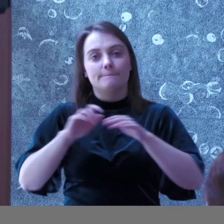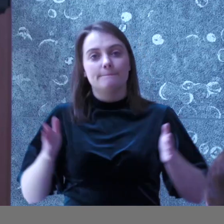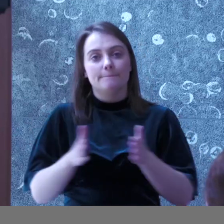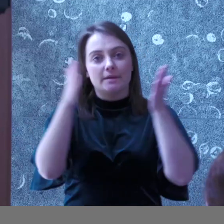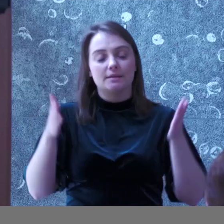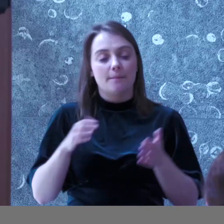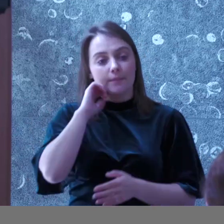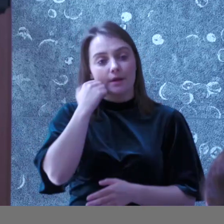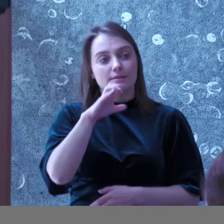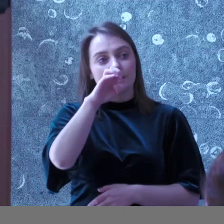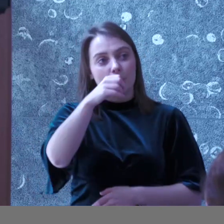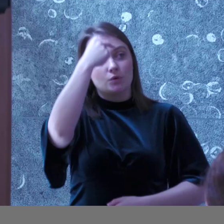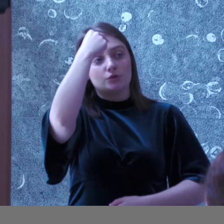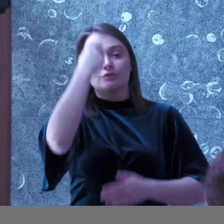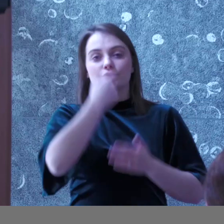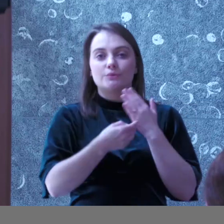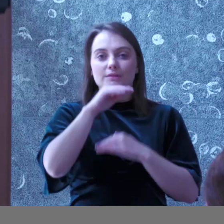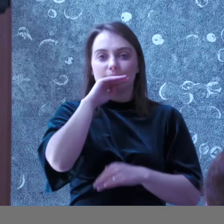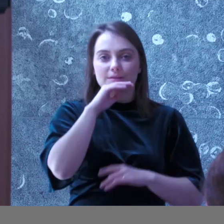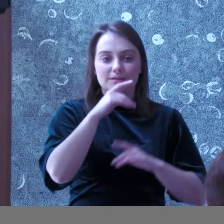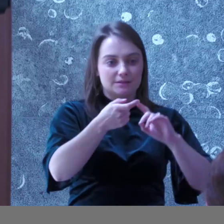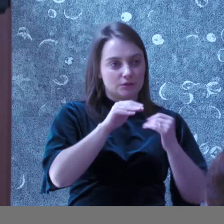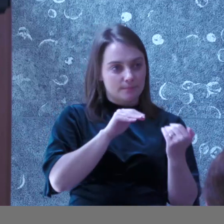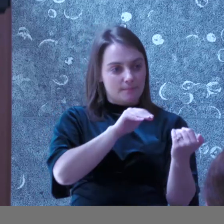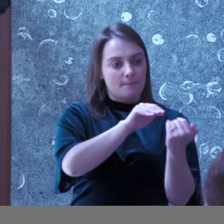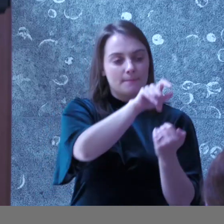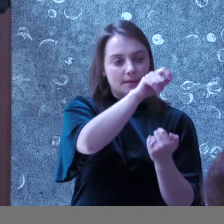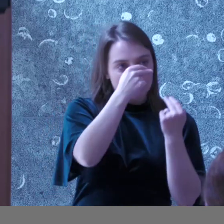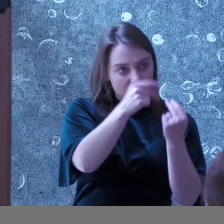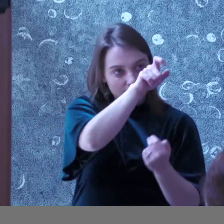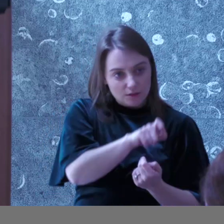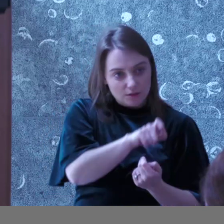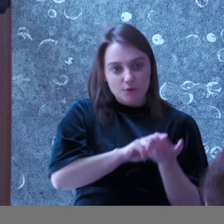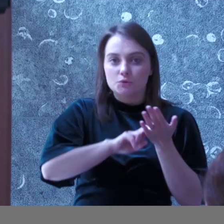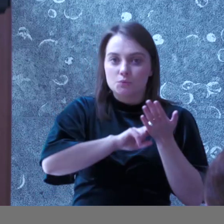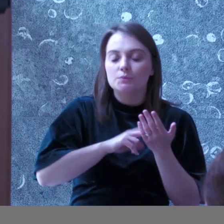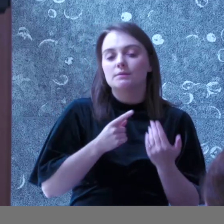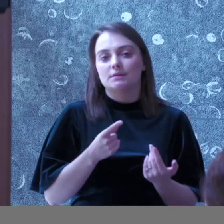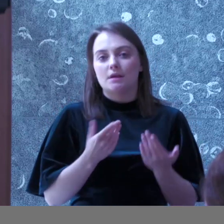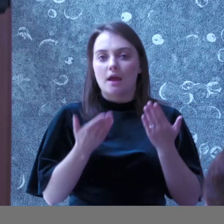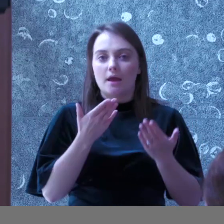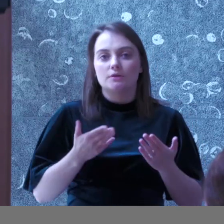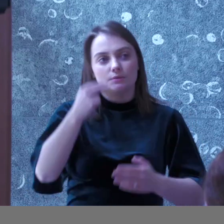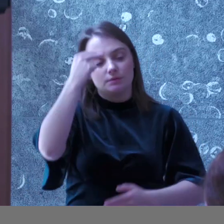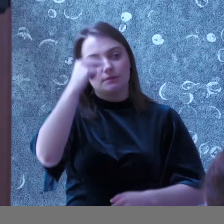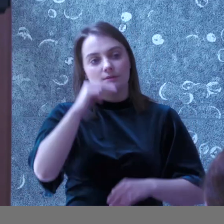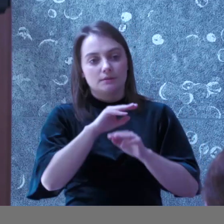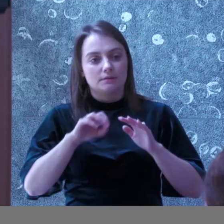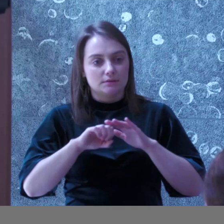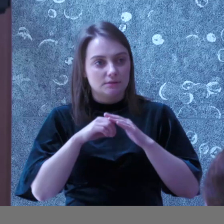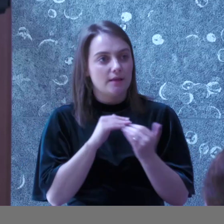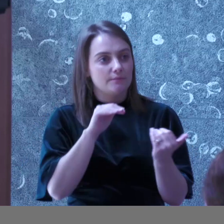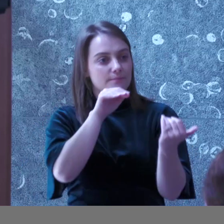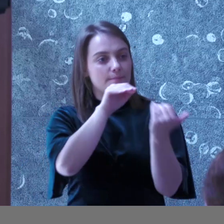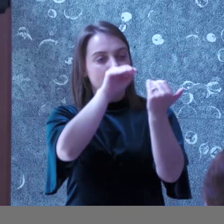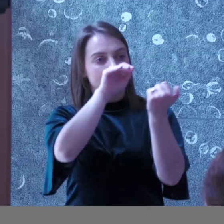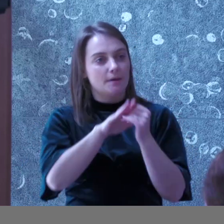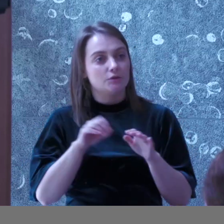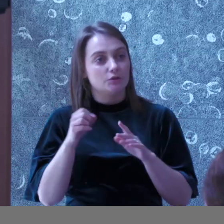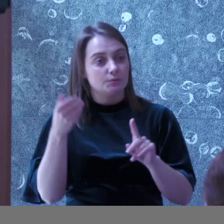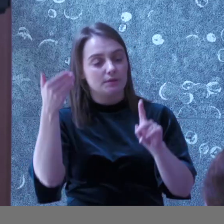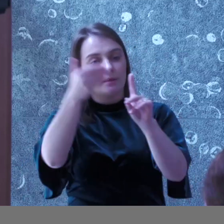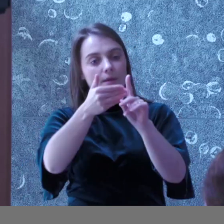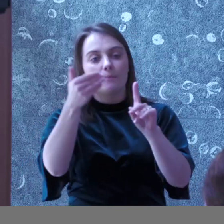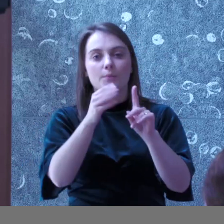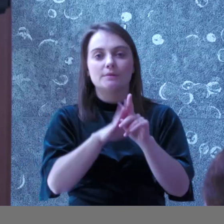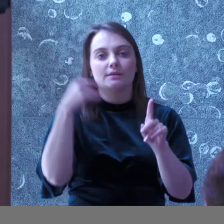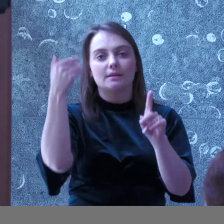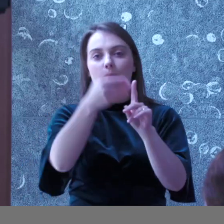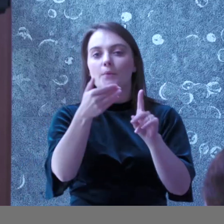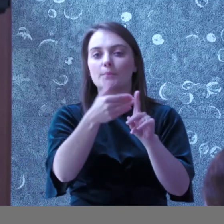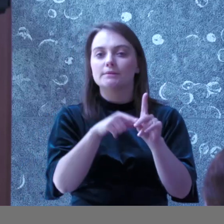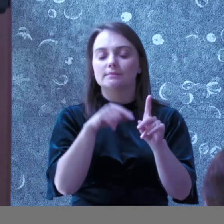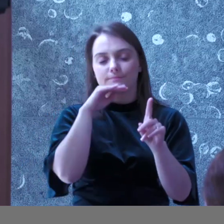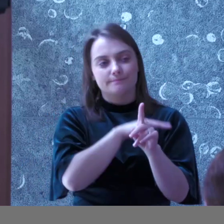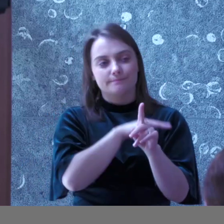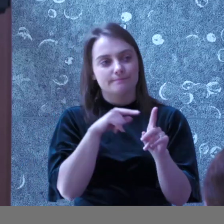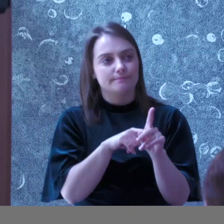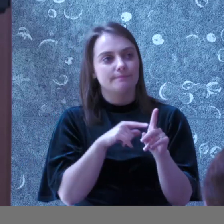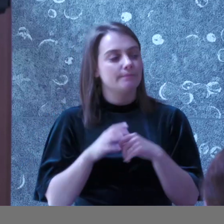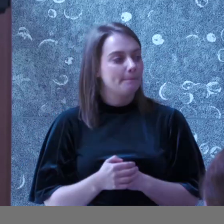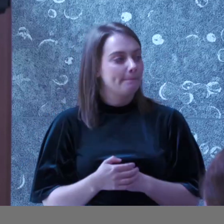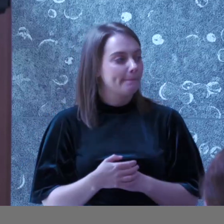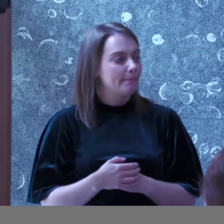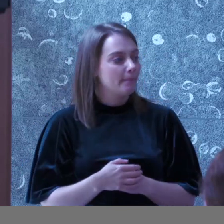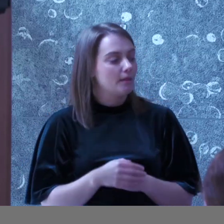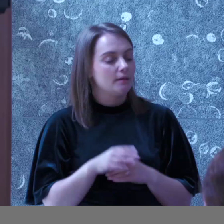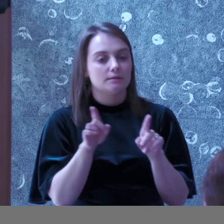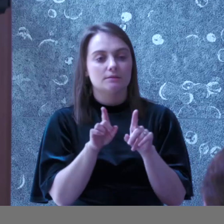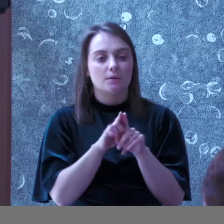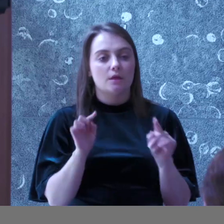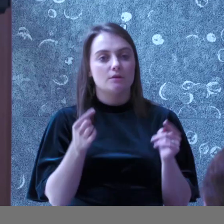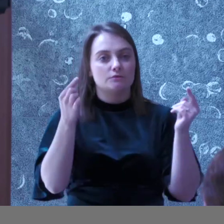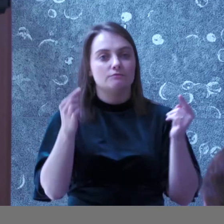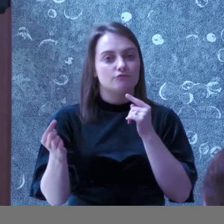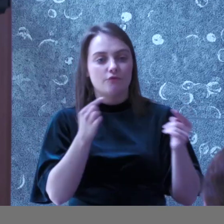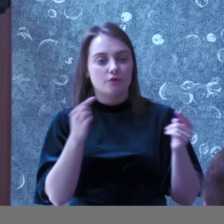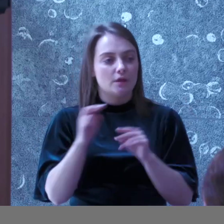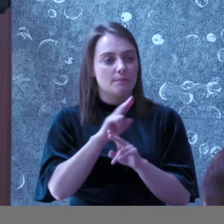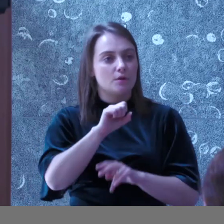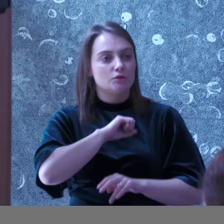world. So how we connect them to the purpose and I don't know if there is such a thing as accessible